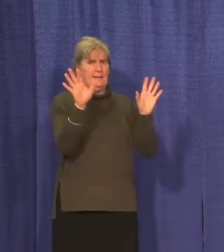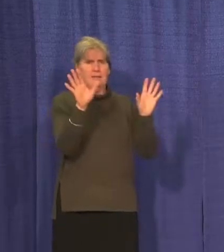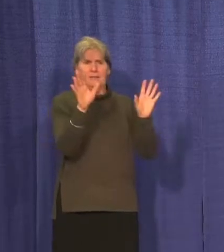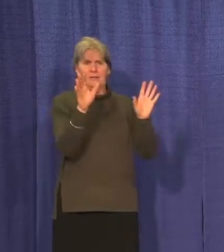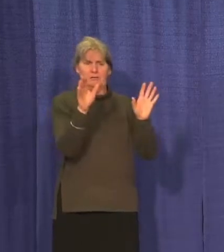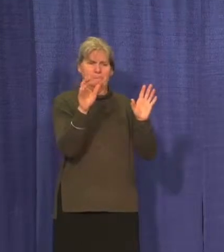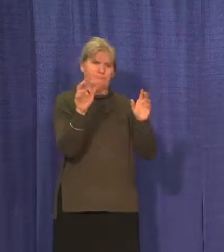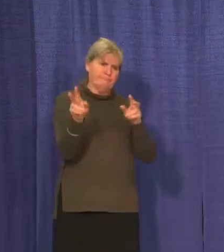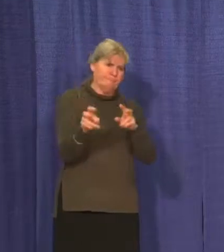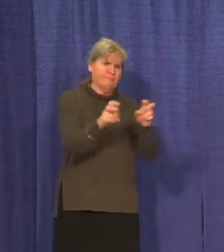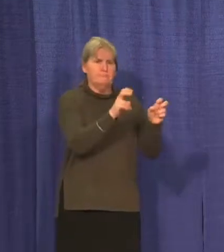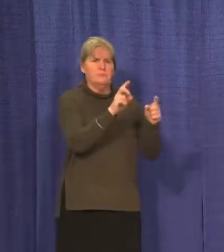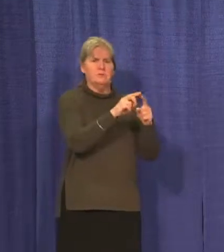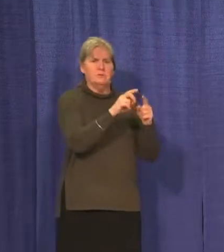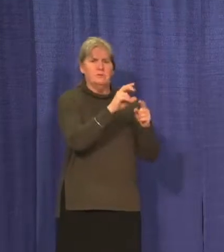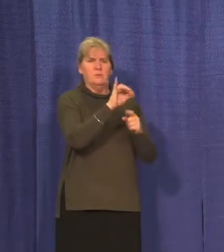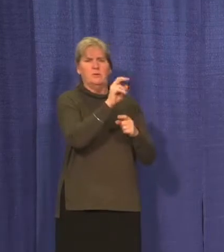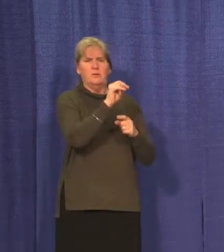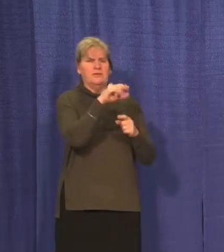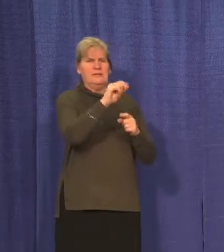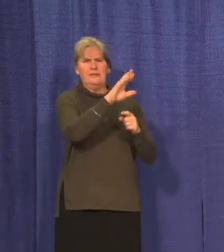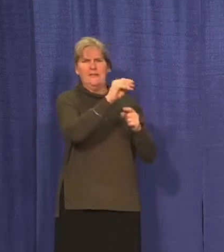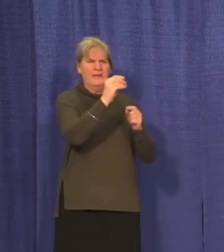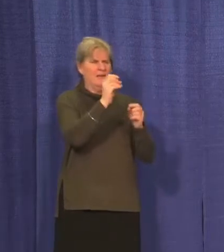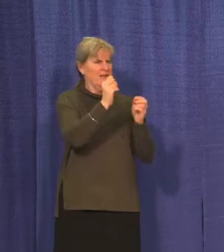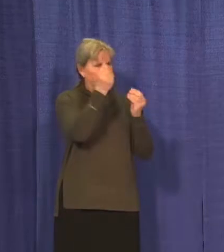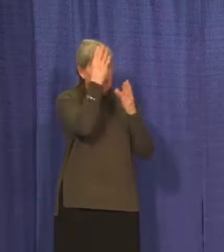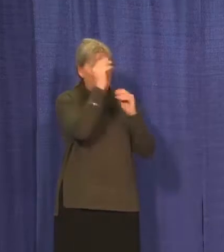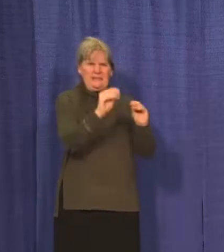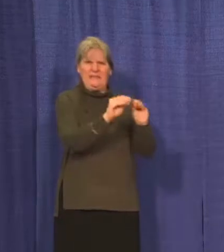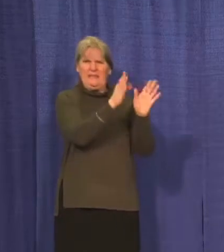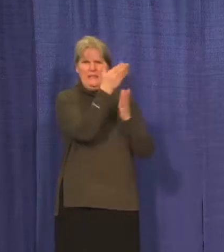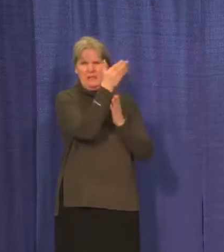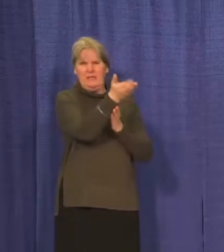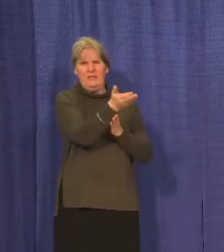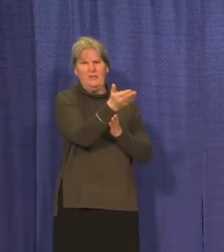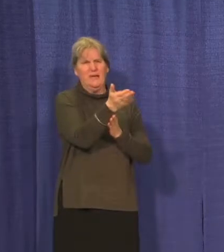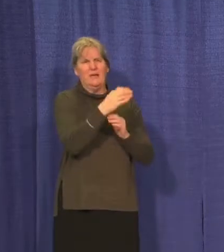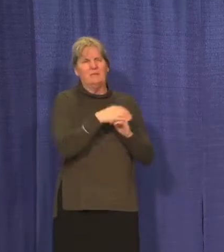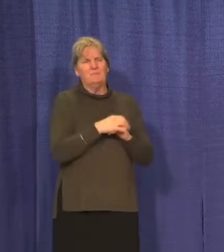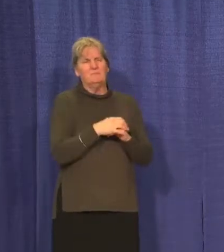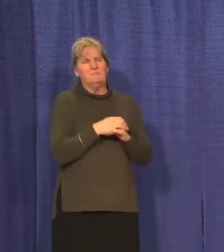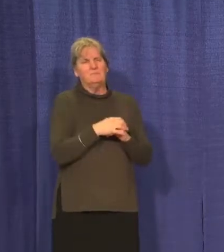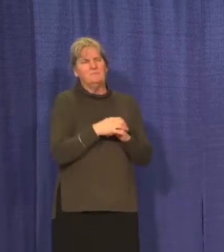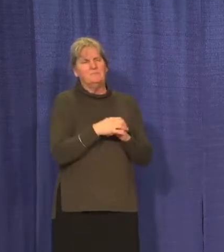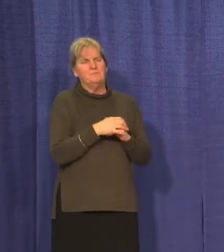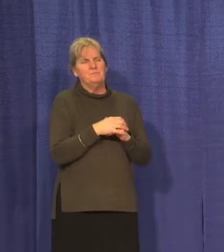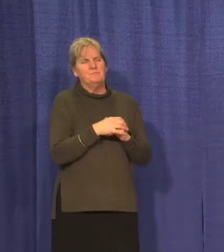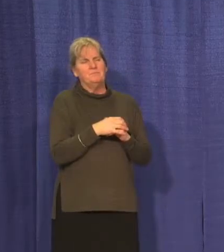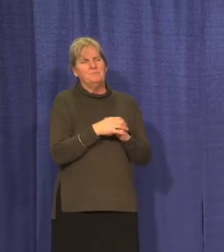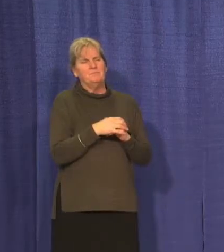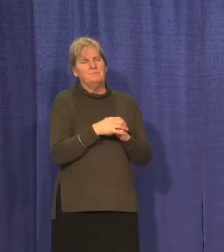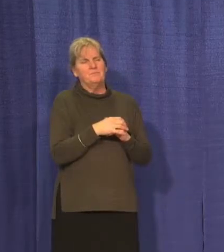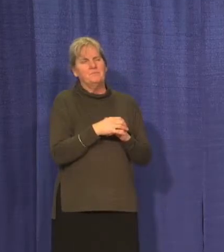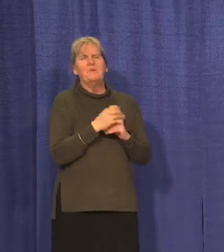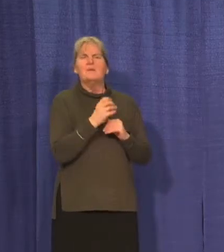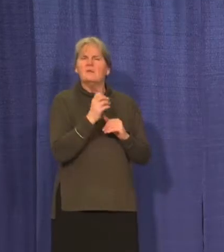clarify, to make sure that people have clear information about what to do.